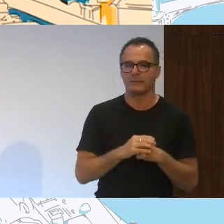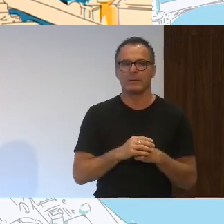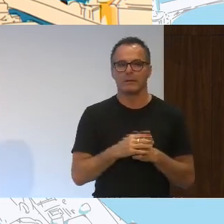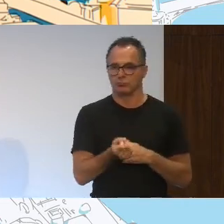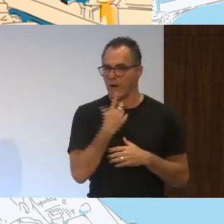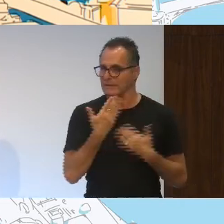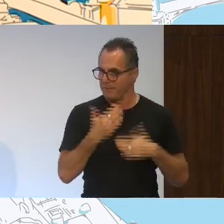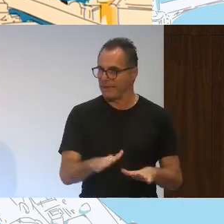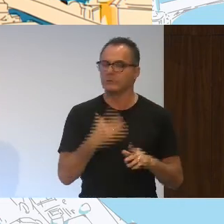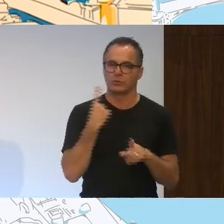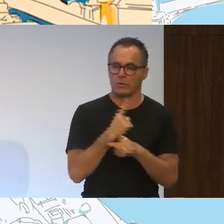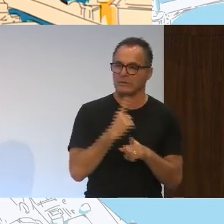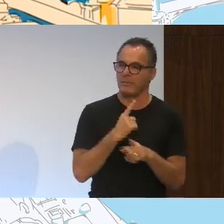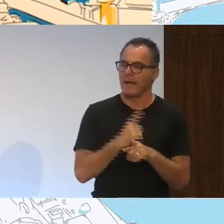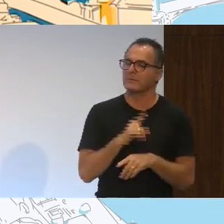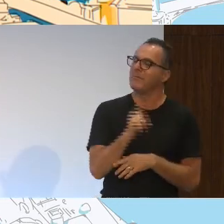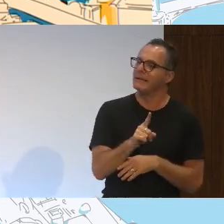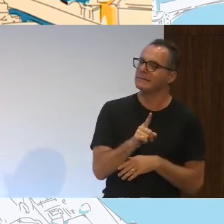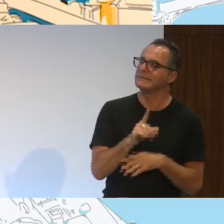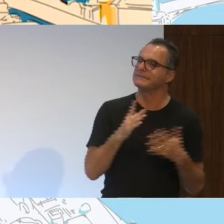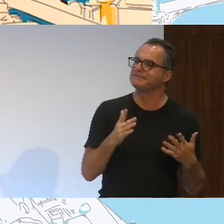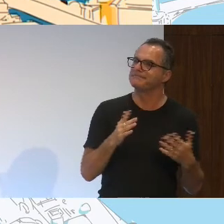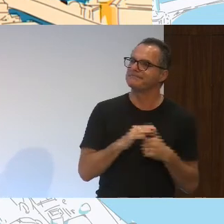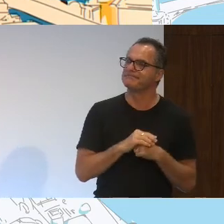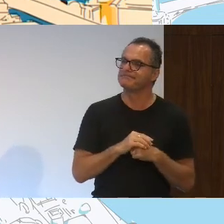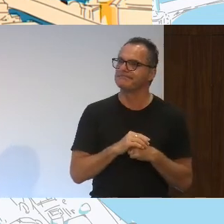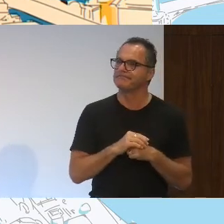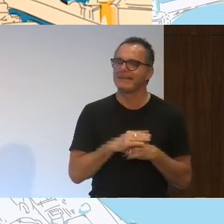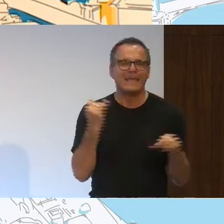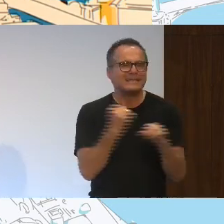There's something about them that doesn't it doesn't make sense when you first look at it,